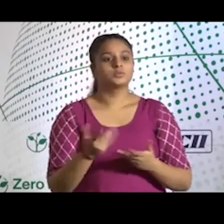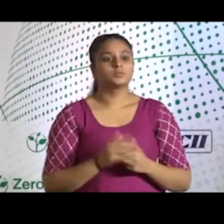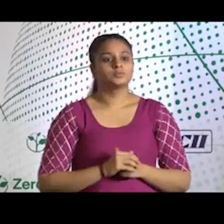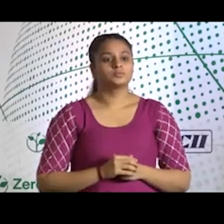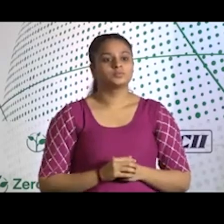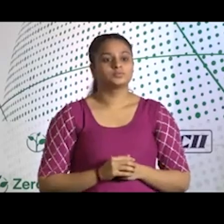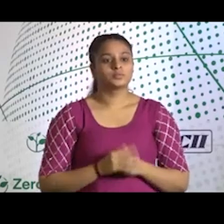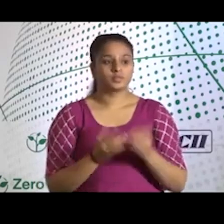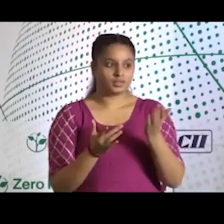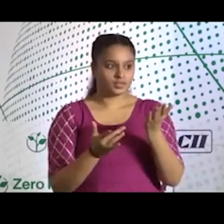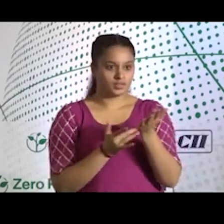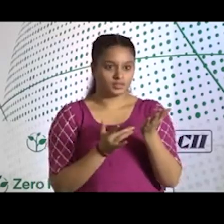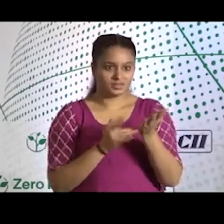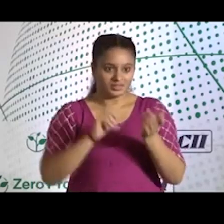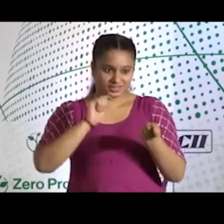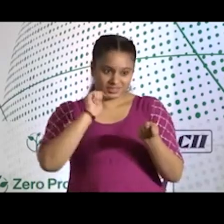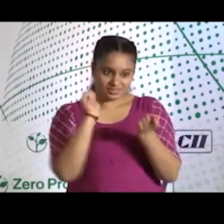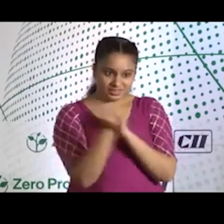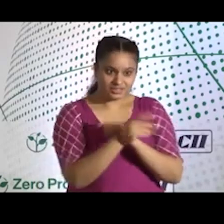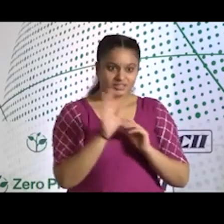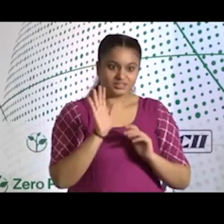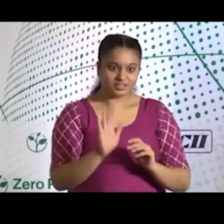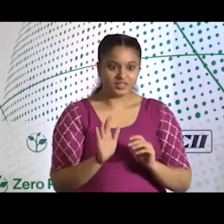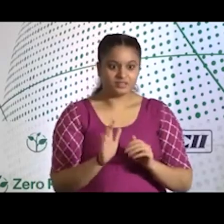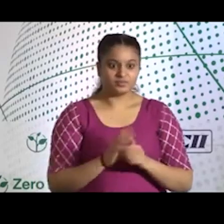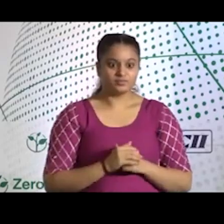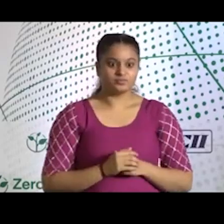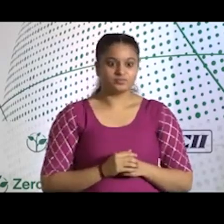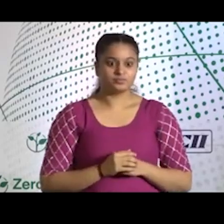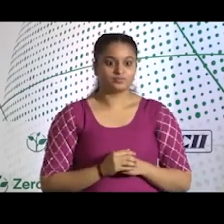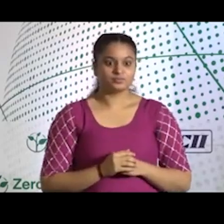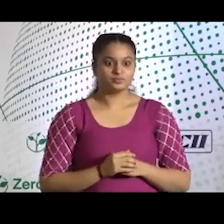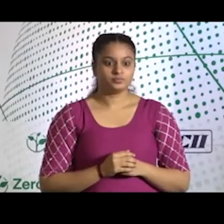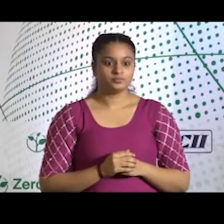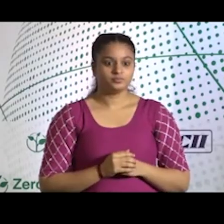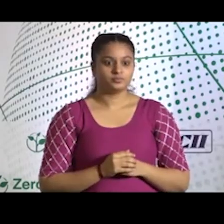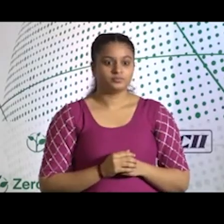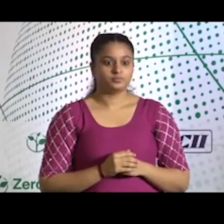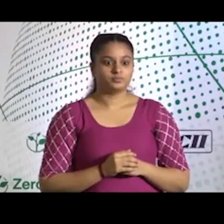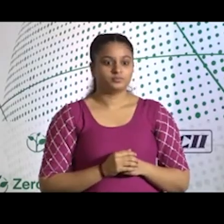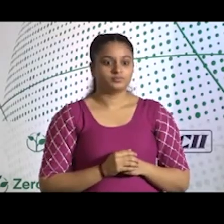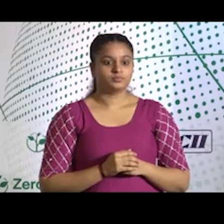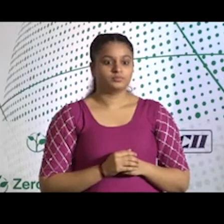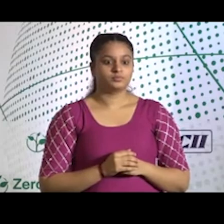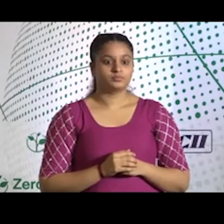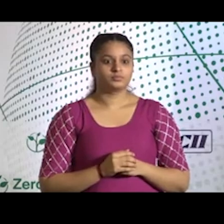Technology has changed lives of blind people in the last ten years. There's so much I can do, which I couldn't do ten years back.